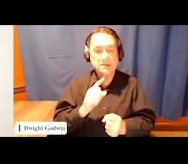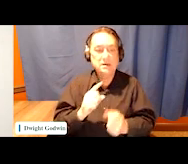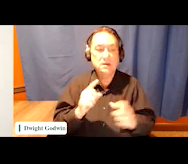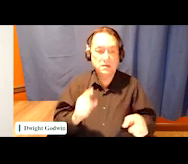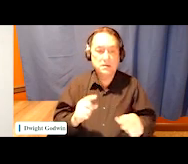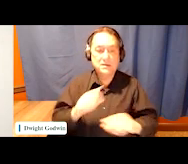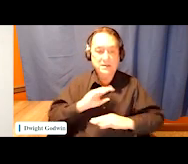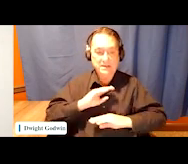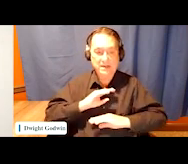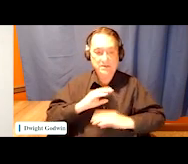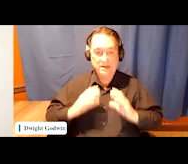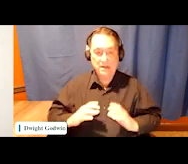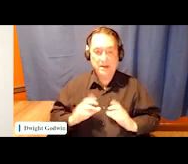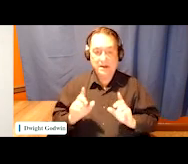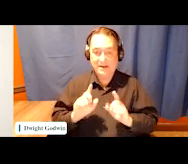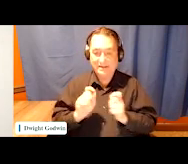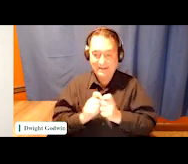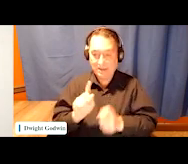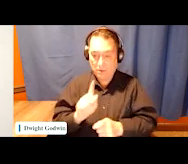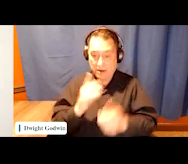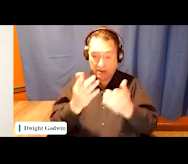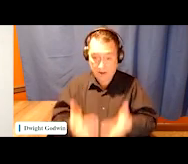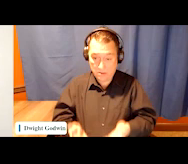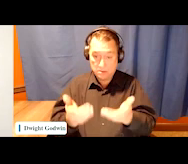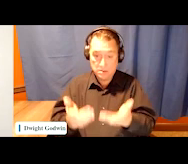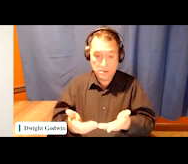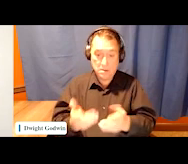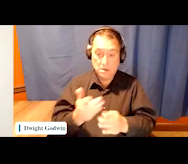meets clients exactly where they're at, whether that's the pre-contemplation stage,